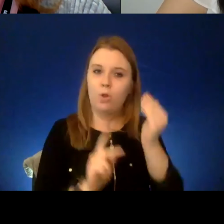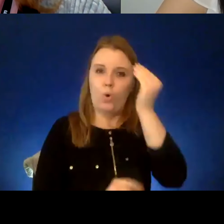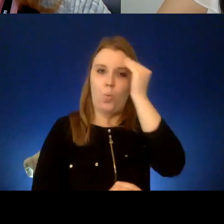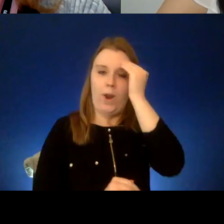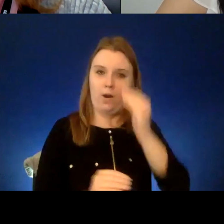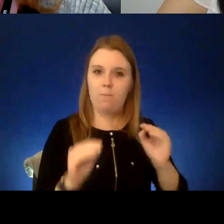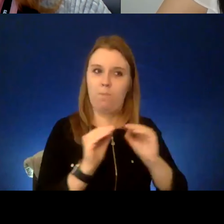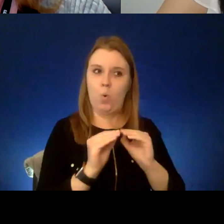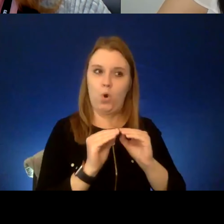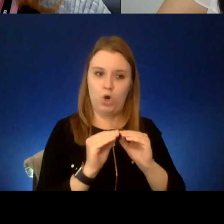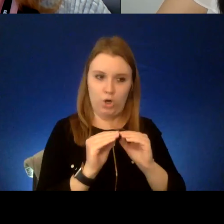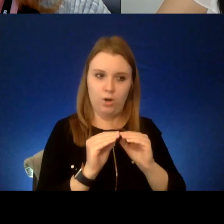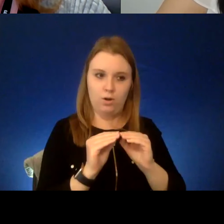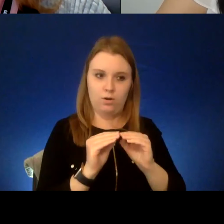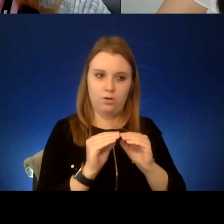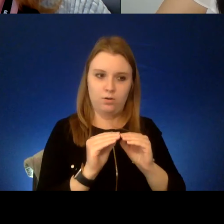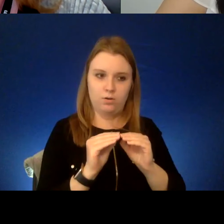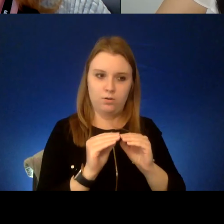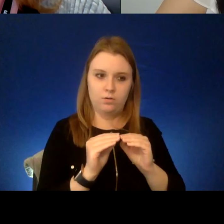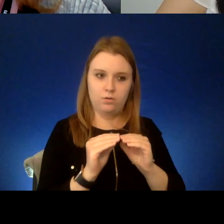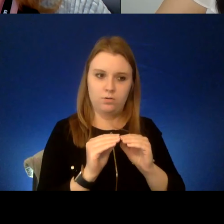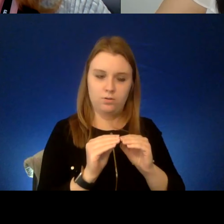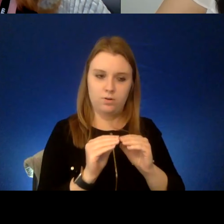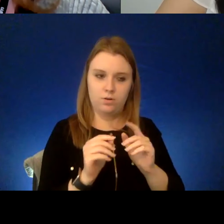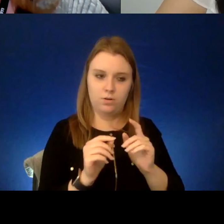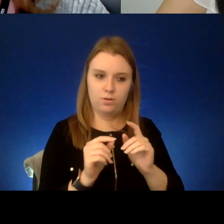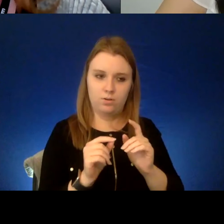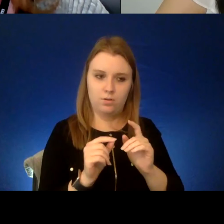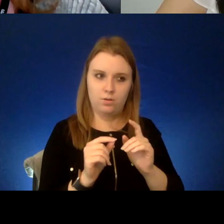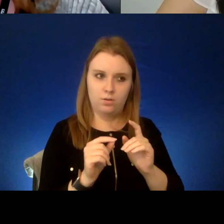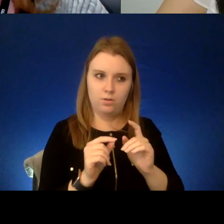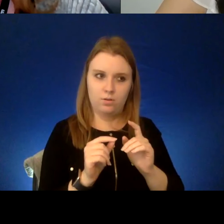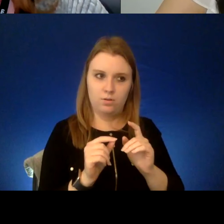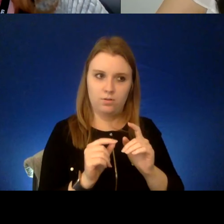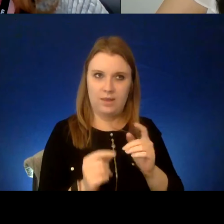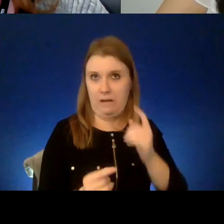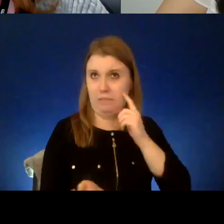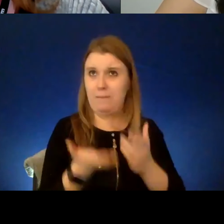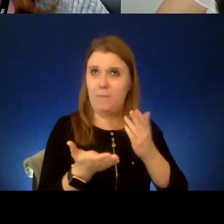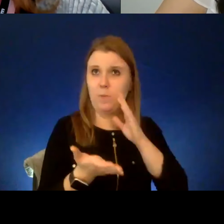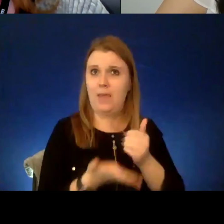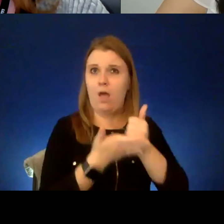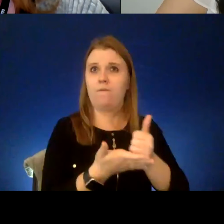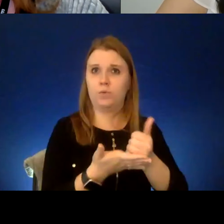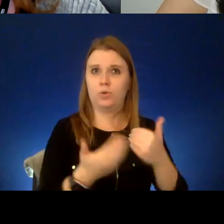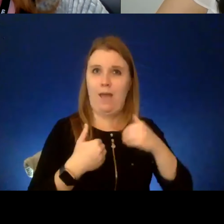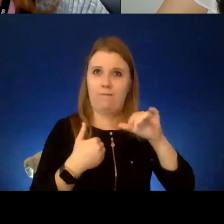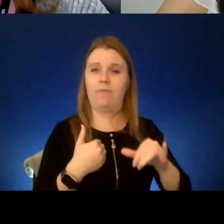A refresher is always good for this generally, but especially with COVID, it might be helpful to have that. It would certainly be reassuring because I otherwise feel